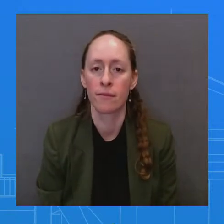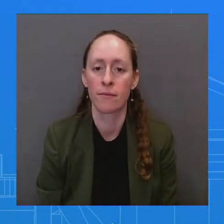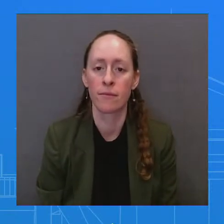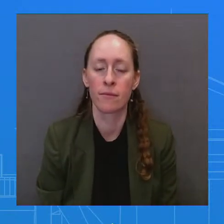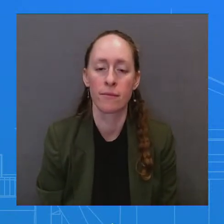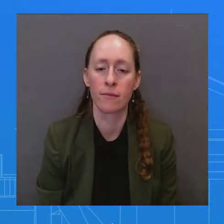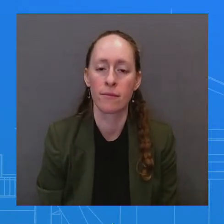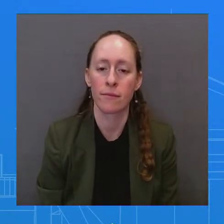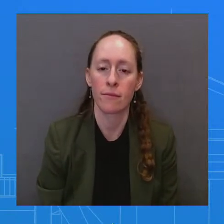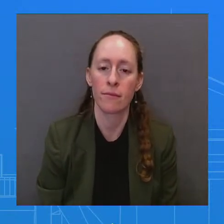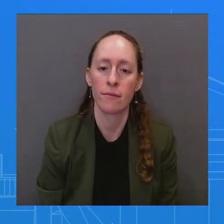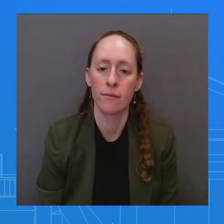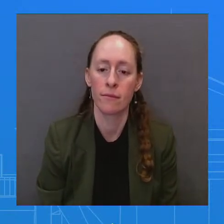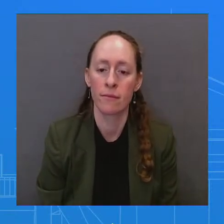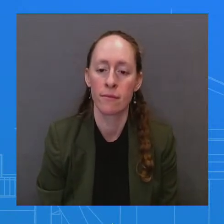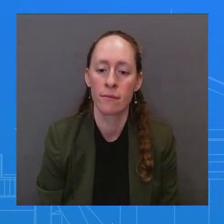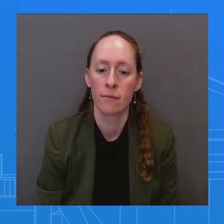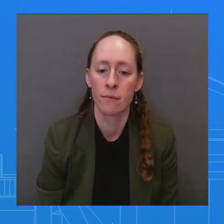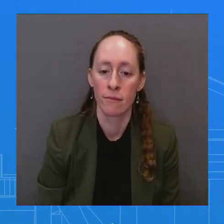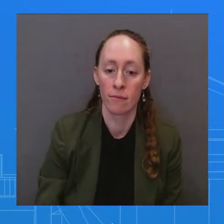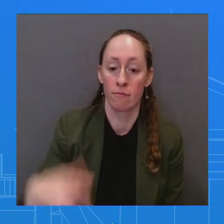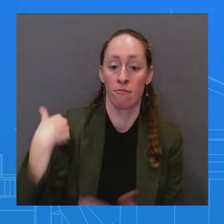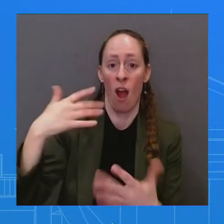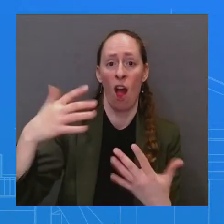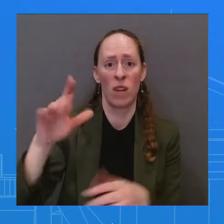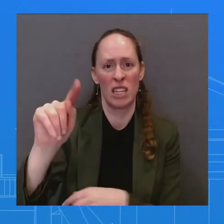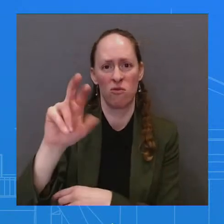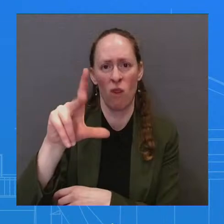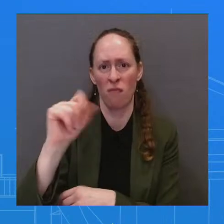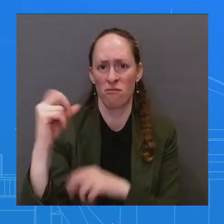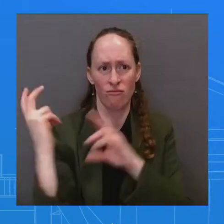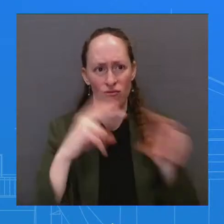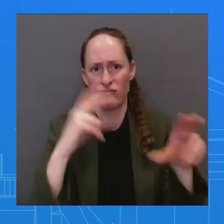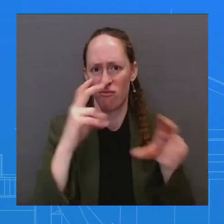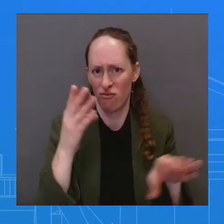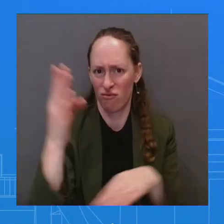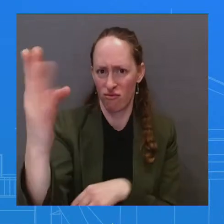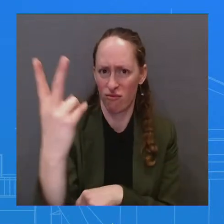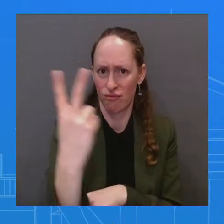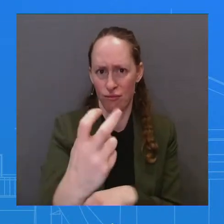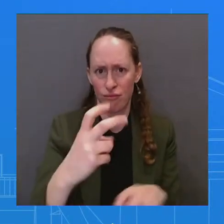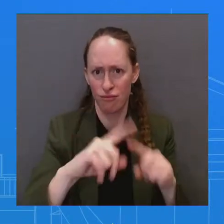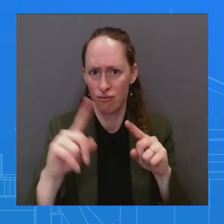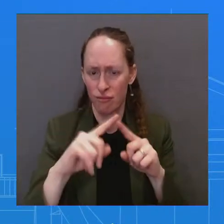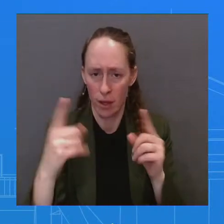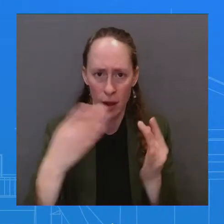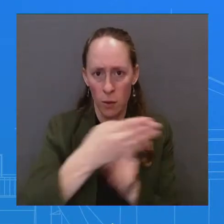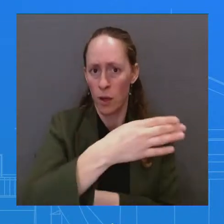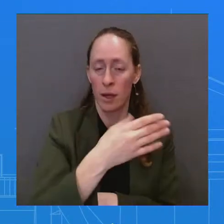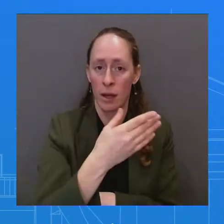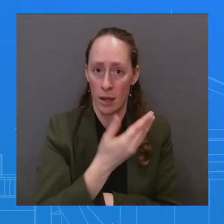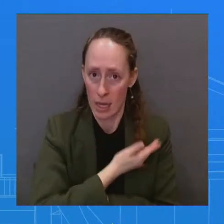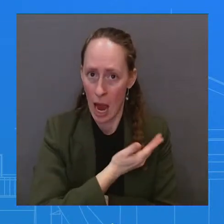trucks of supplies were offloaded by the United Nations reception point in Gaza, making it the biggest humanitarian convoy received